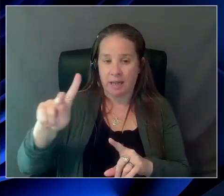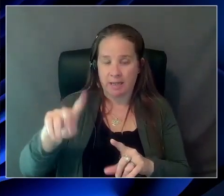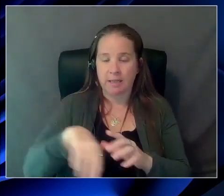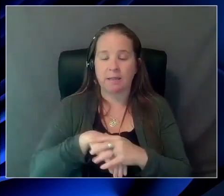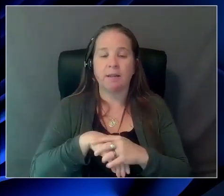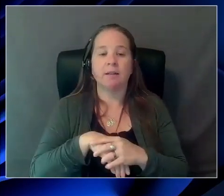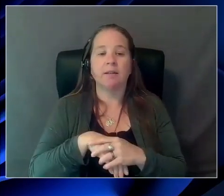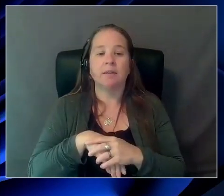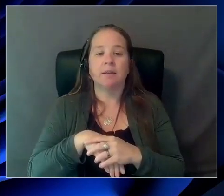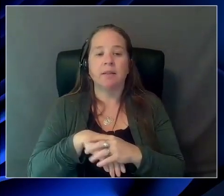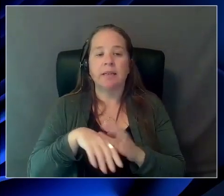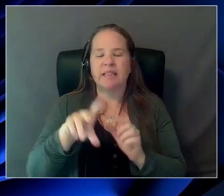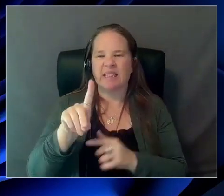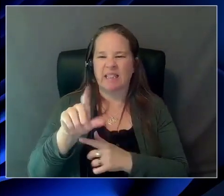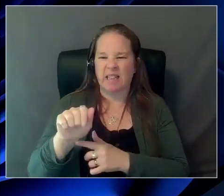aka.ms/dad